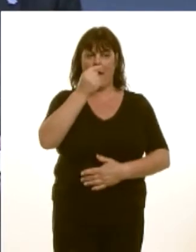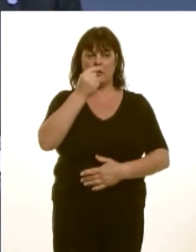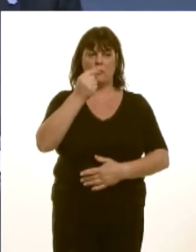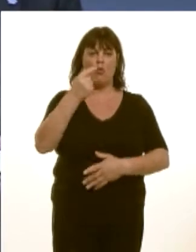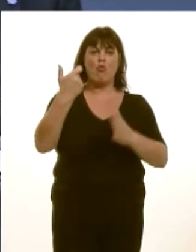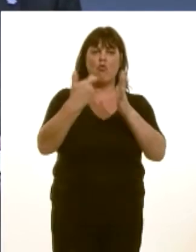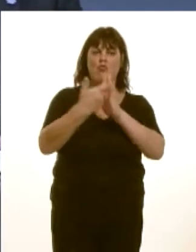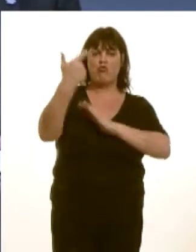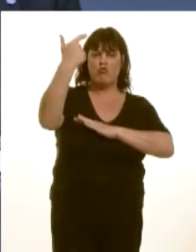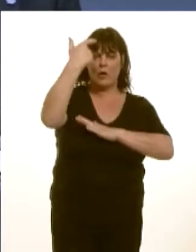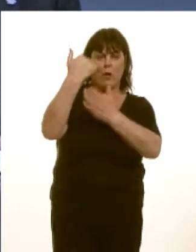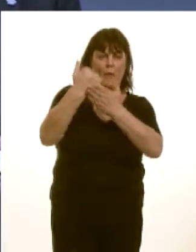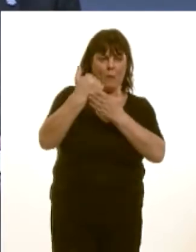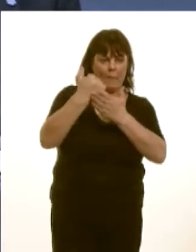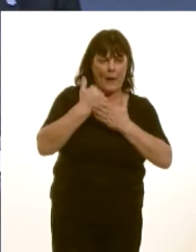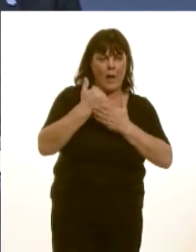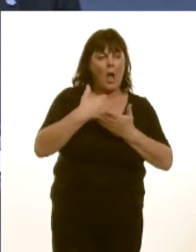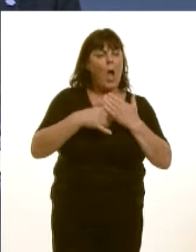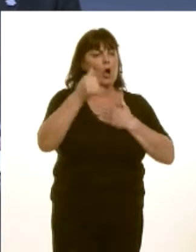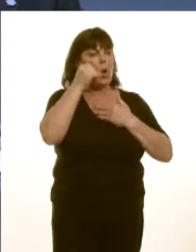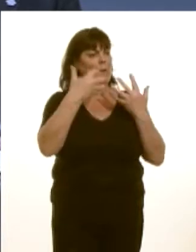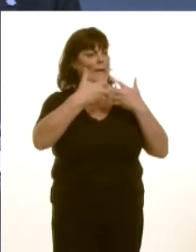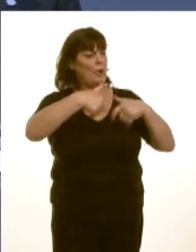in Wales to carry out those particular interventions.